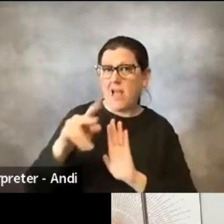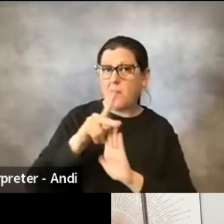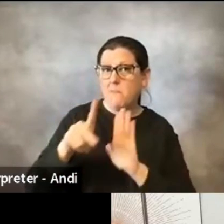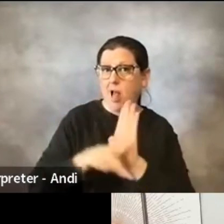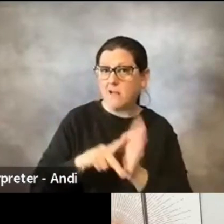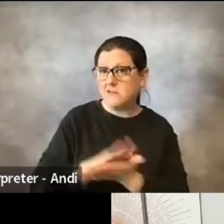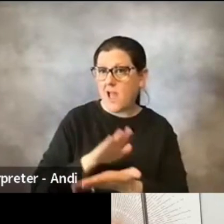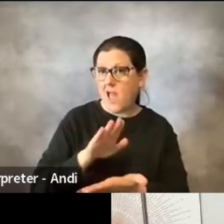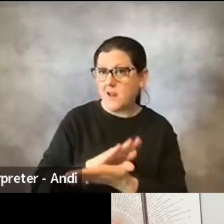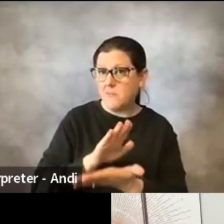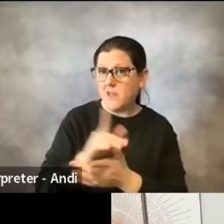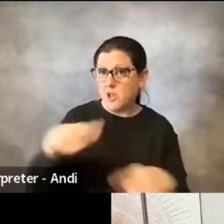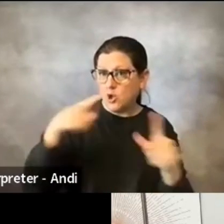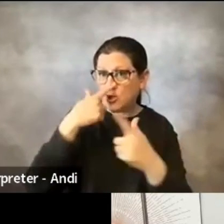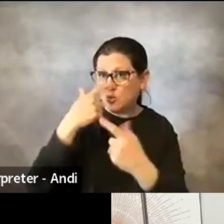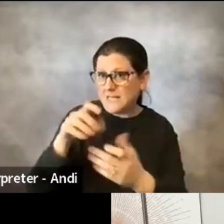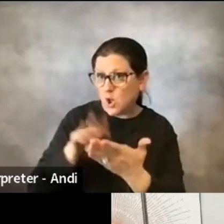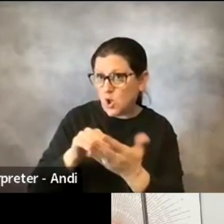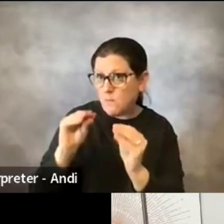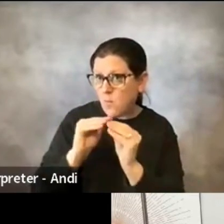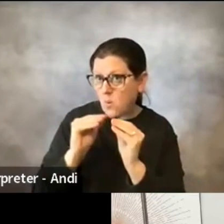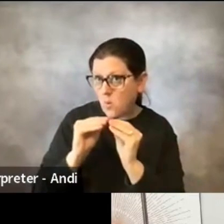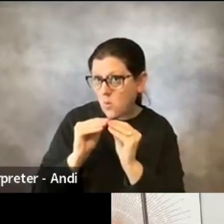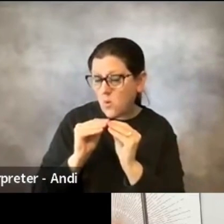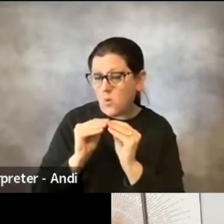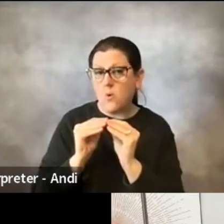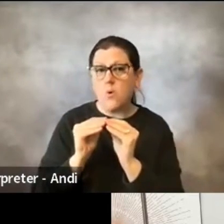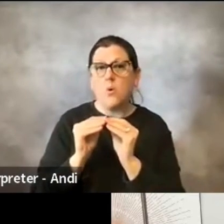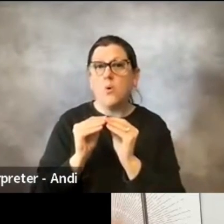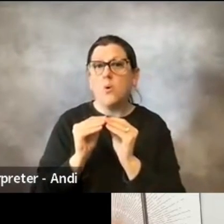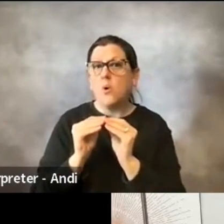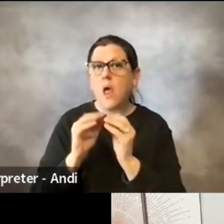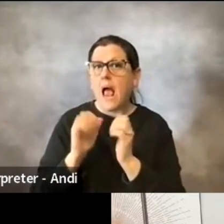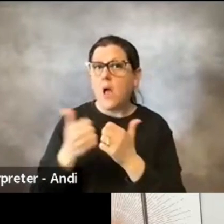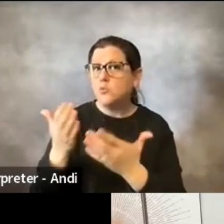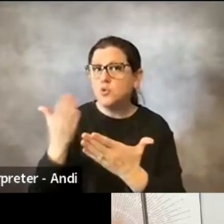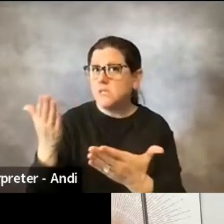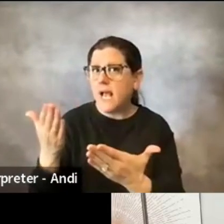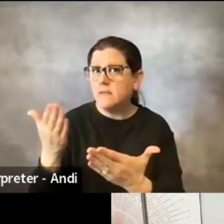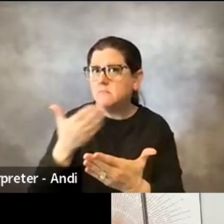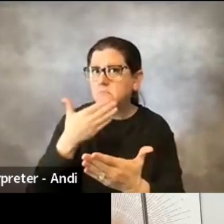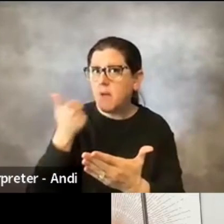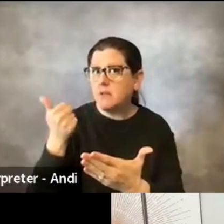interested in learning more, what would you suggest is the best way for them to get in